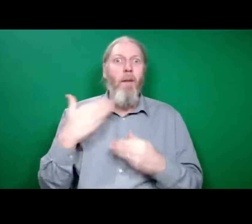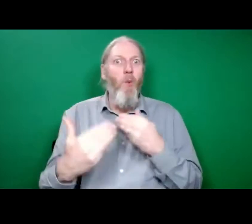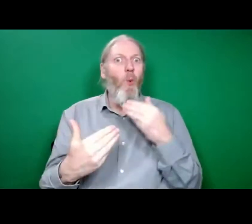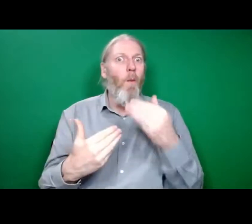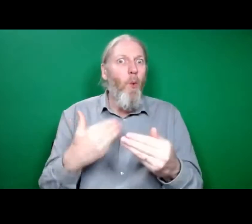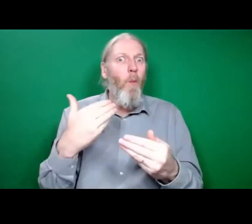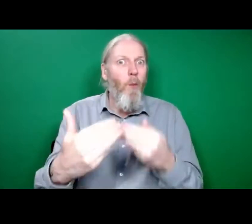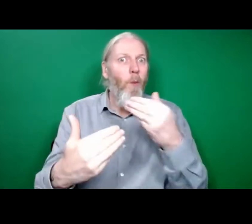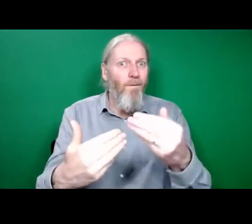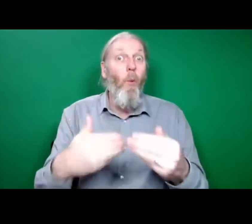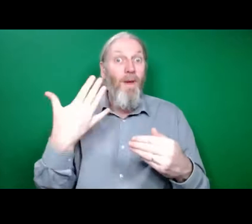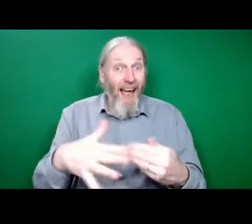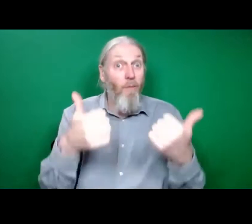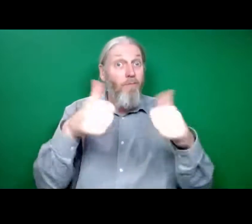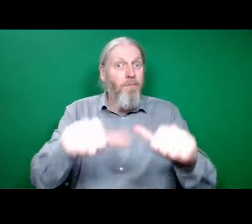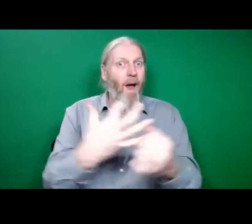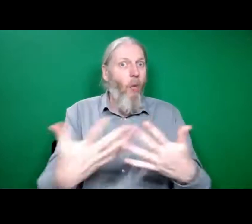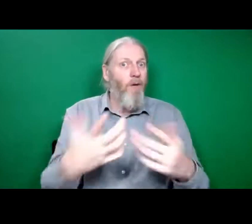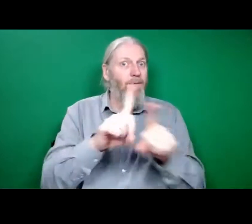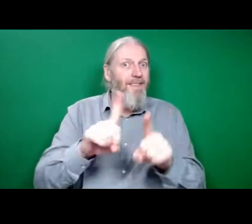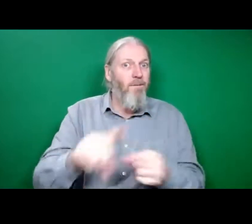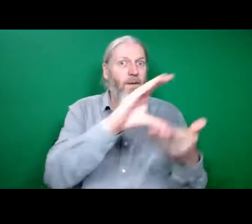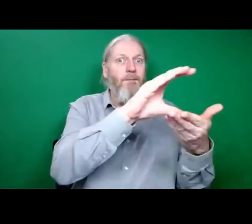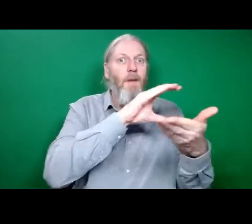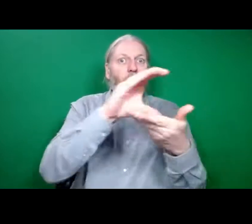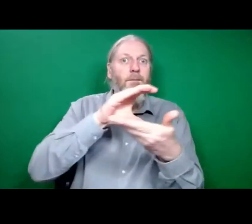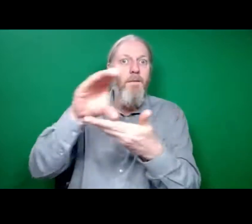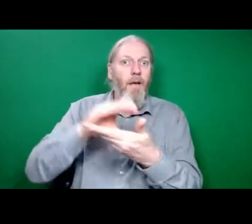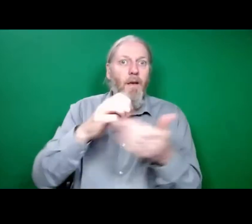communities of Medway. Consultation and engagement was really at the heart of